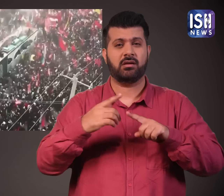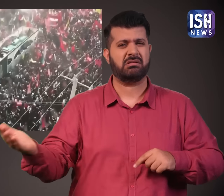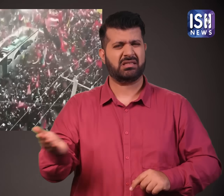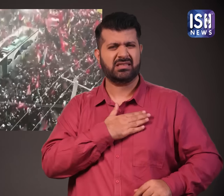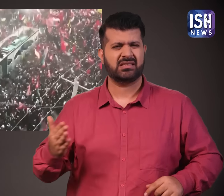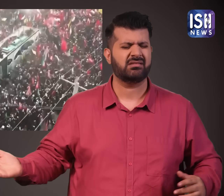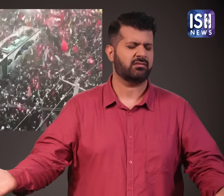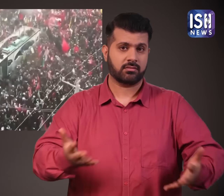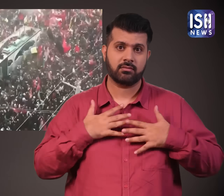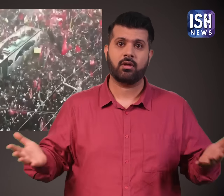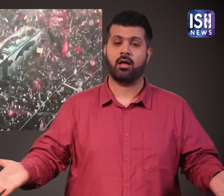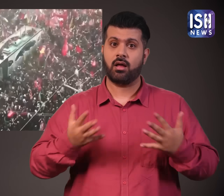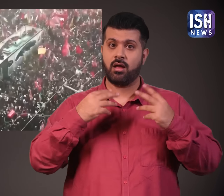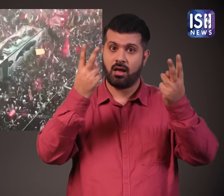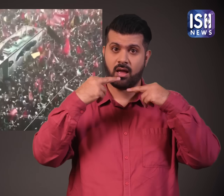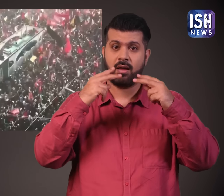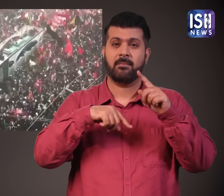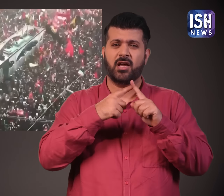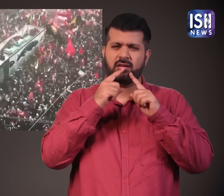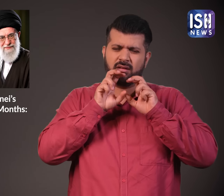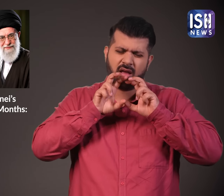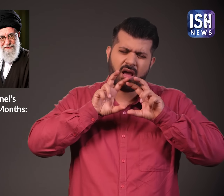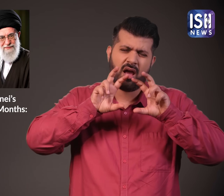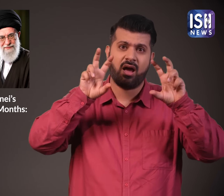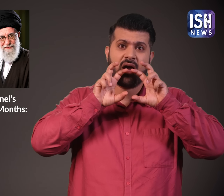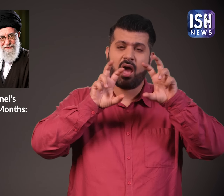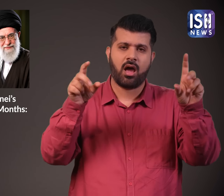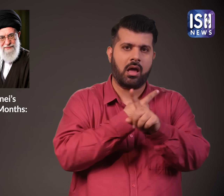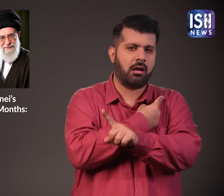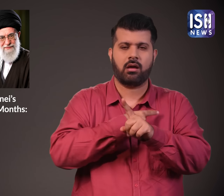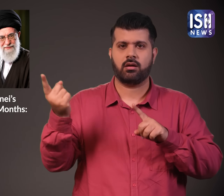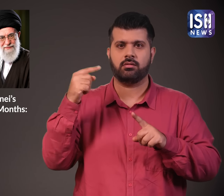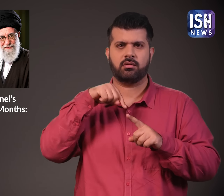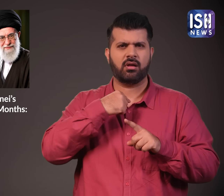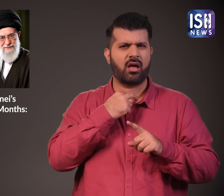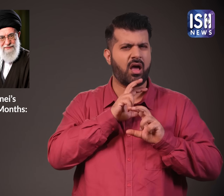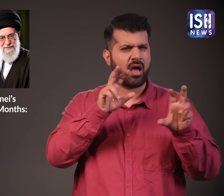beating their chests as part of the mourning ritual, and shouting slogans.